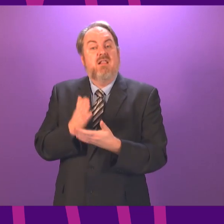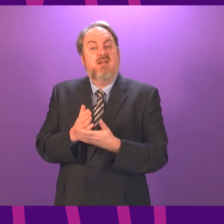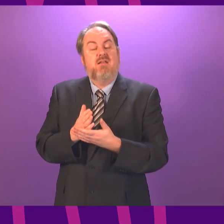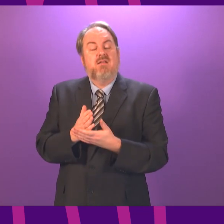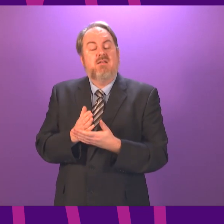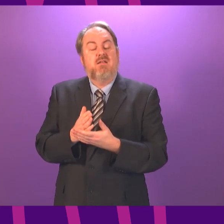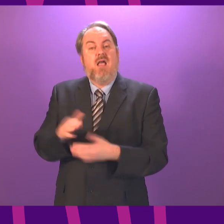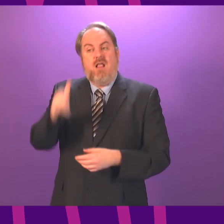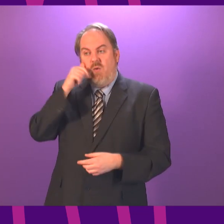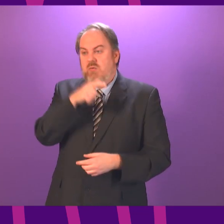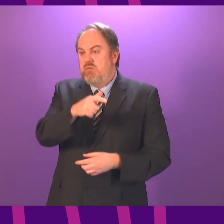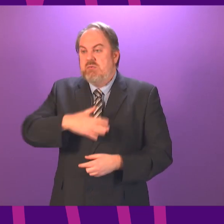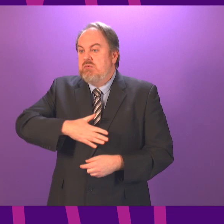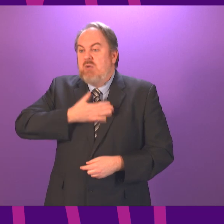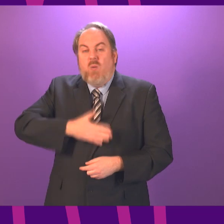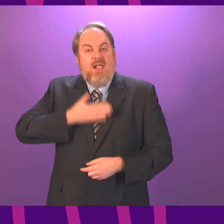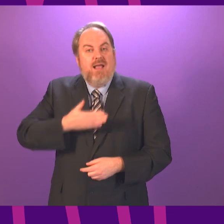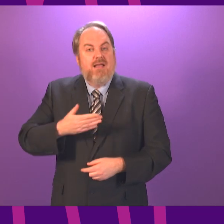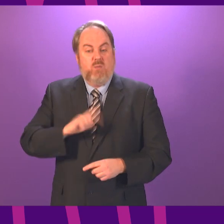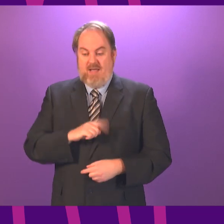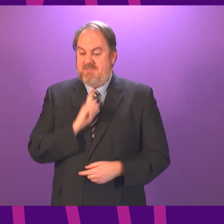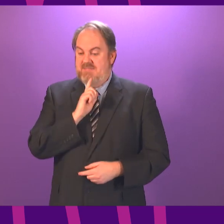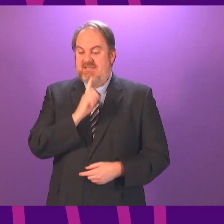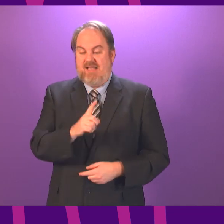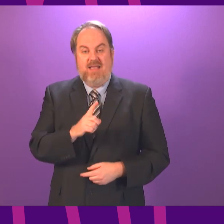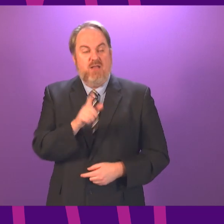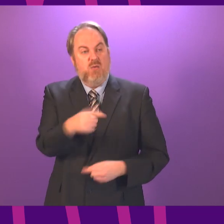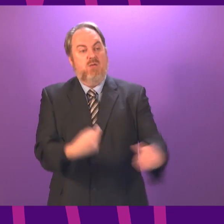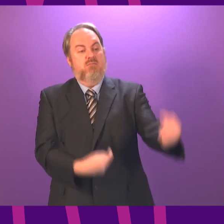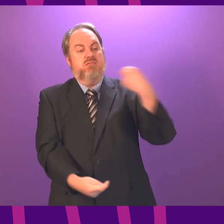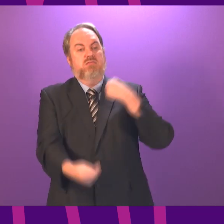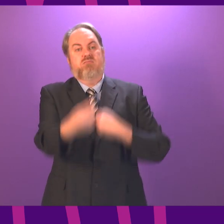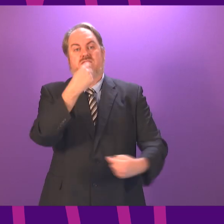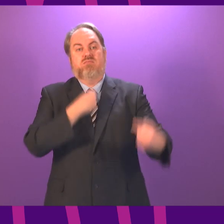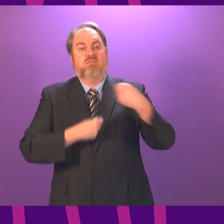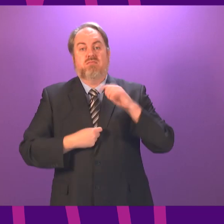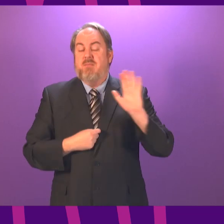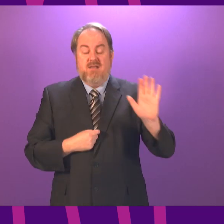does not suit the soundbites that Ruth Davidson wants to hurl across the chamber. I spend